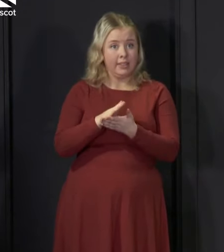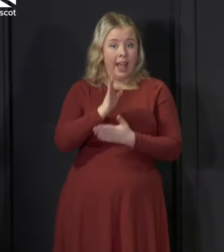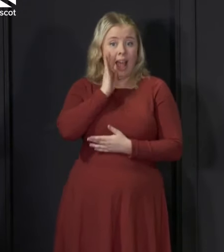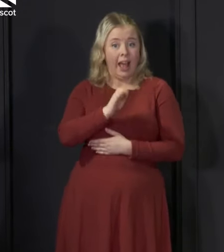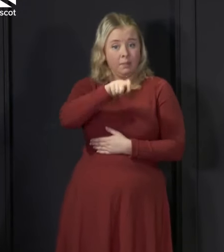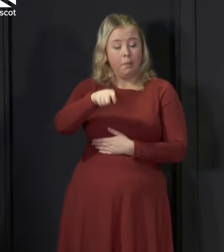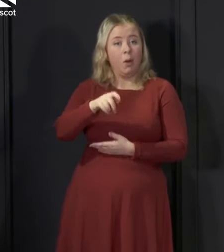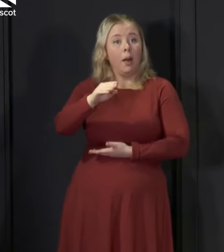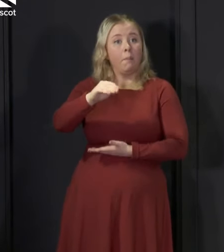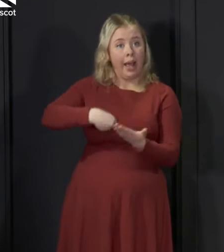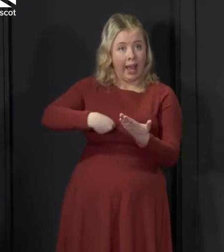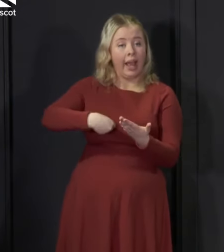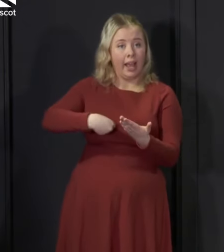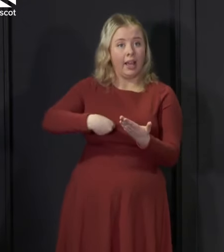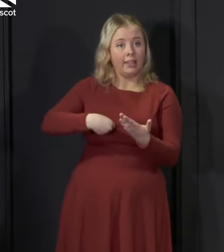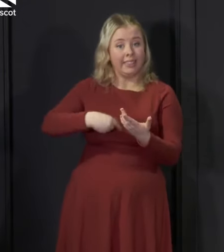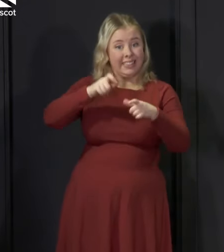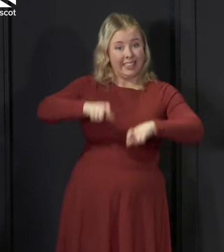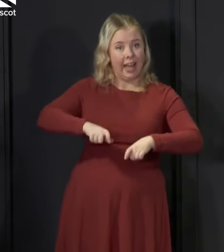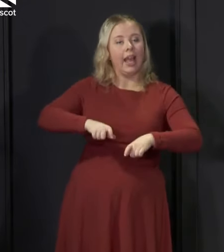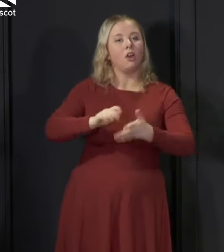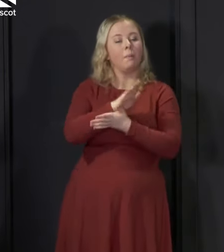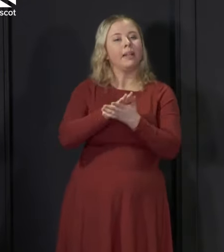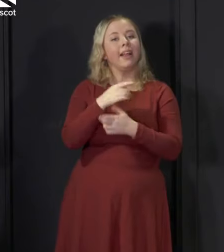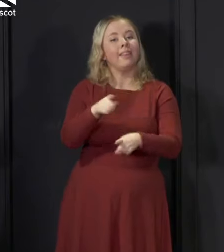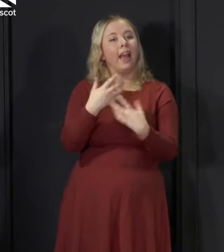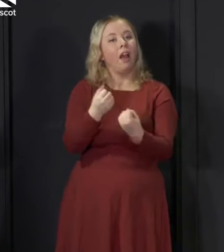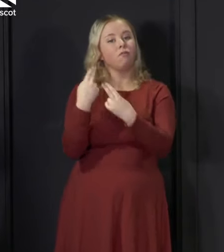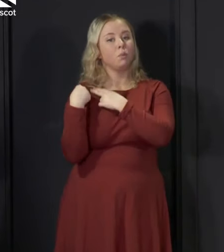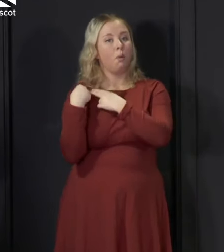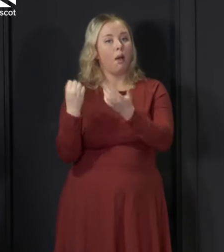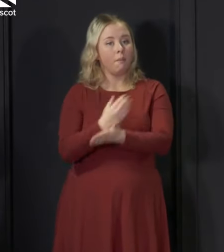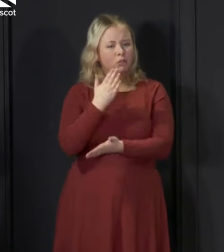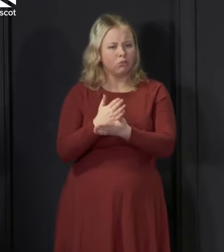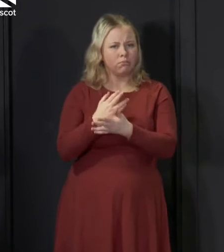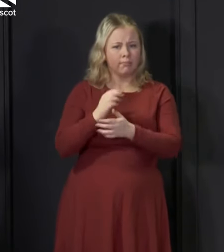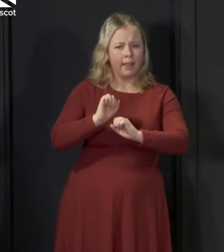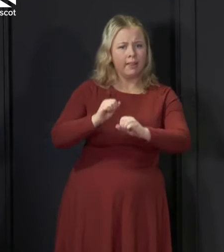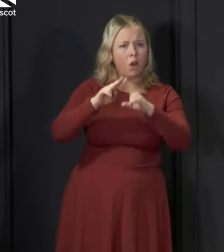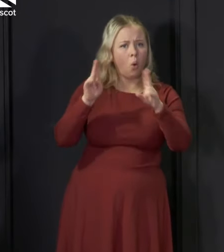there, and they have a responsibility to make sure that in their care homes they are providing